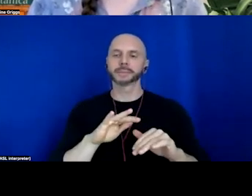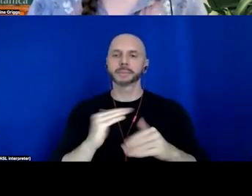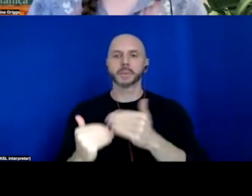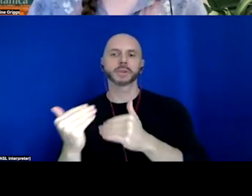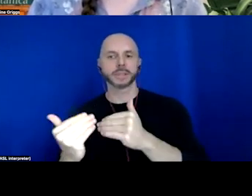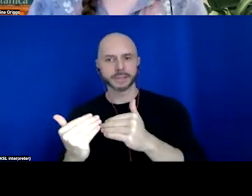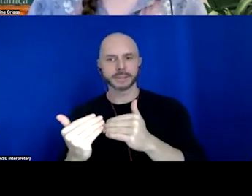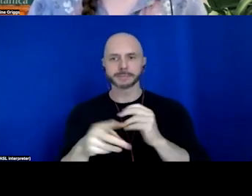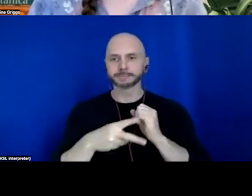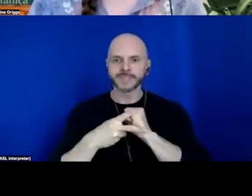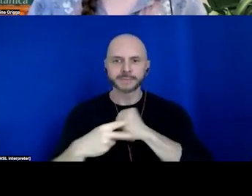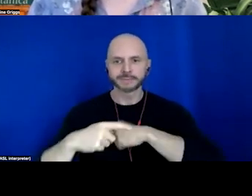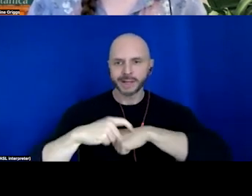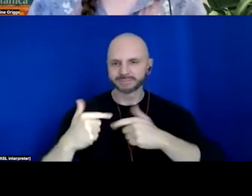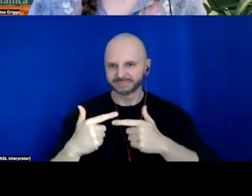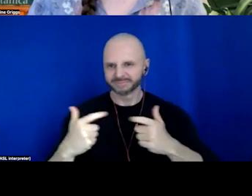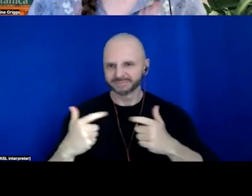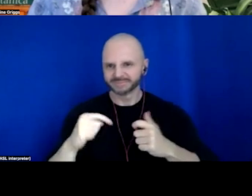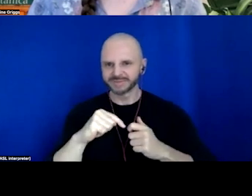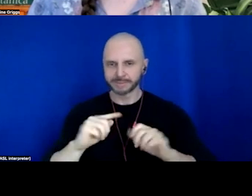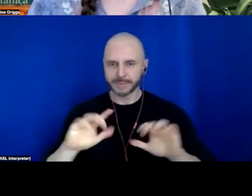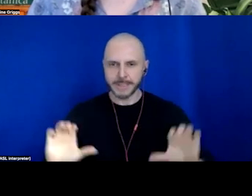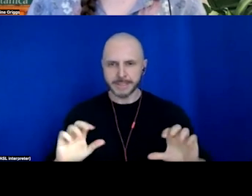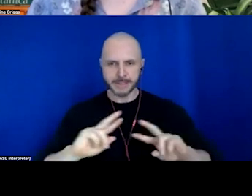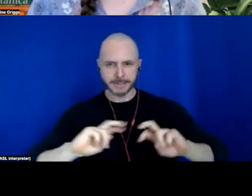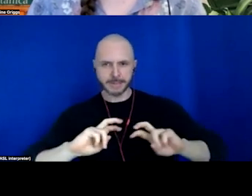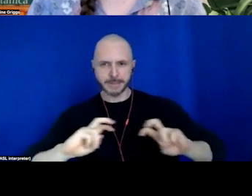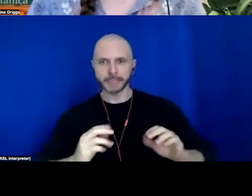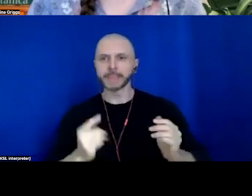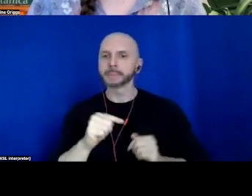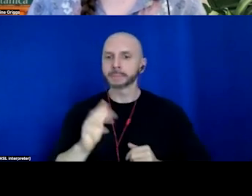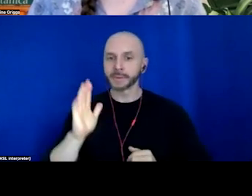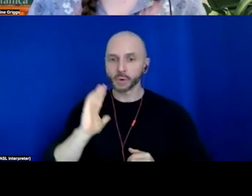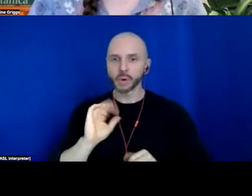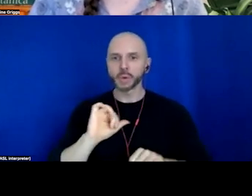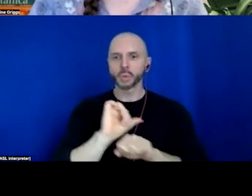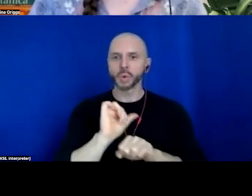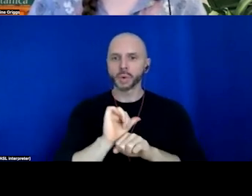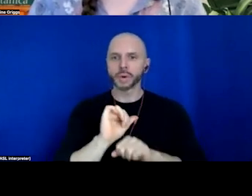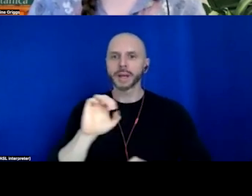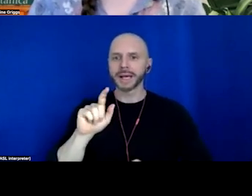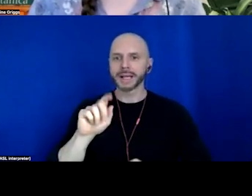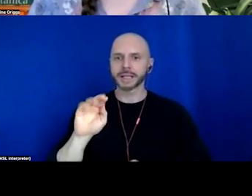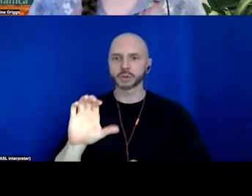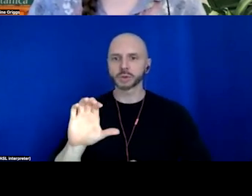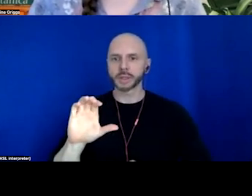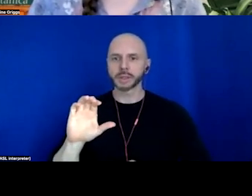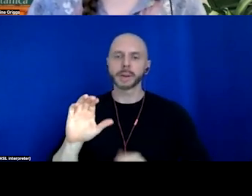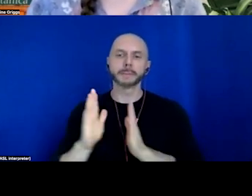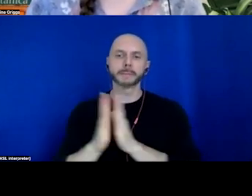Dione held roles at Electric Book Works and in the South African educational publishing industry. She